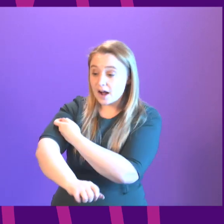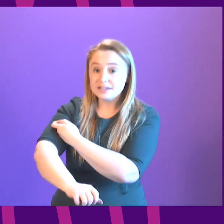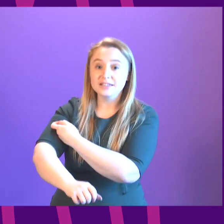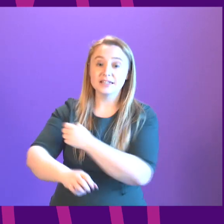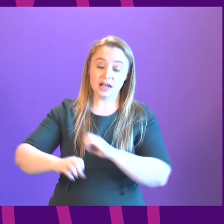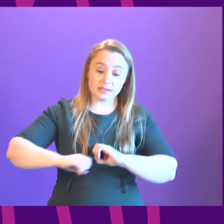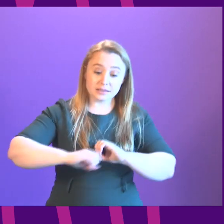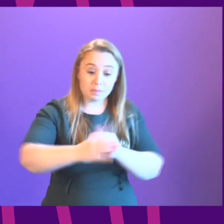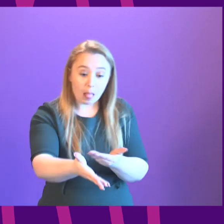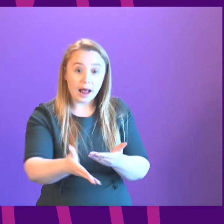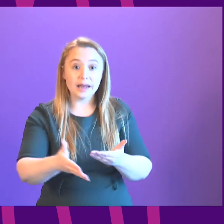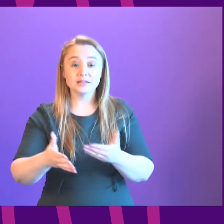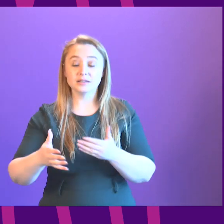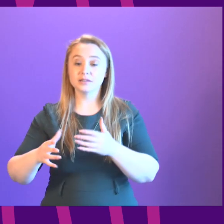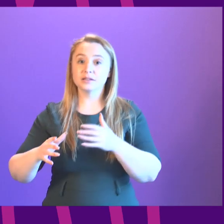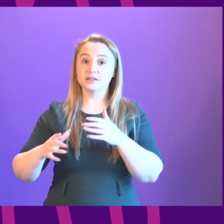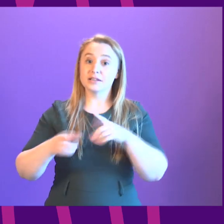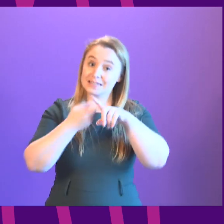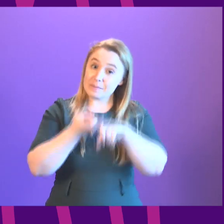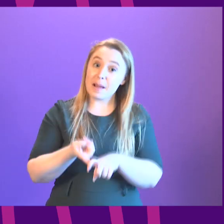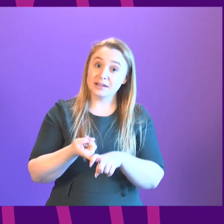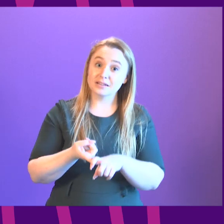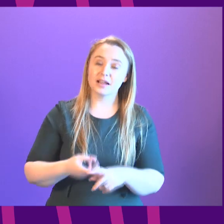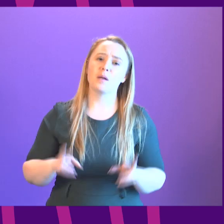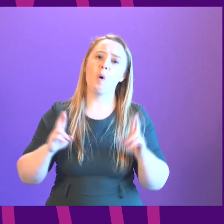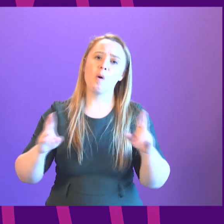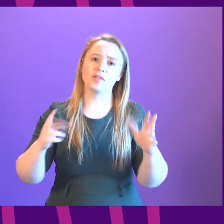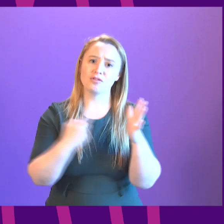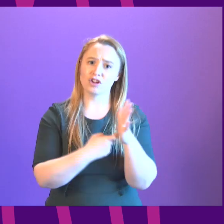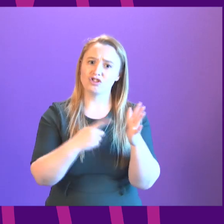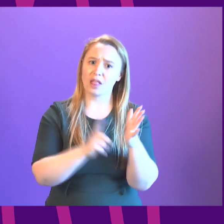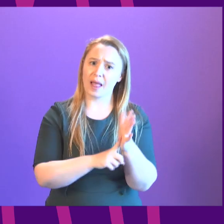us to do that. I really would hope that Richard Leonard would understand that.